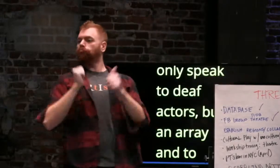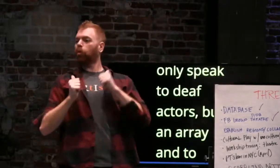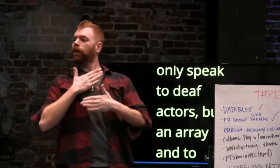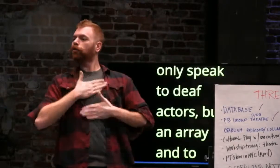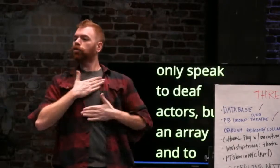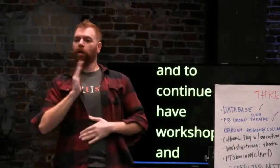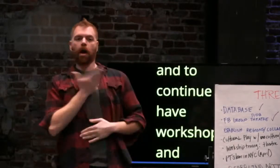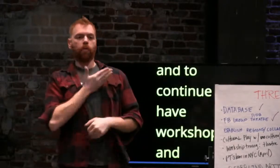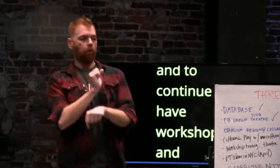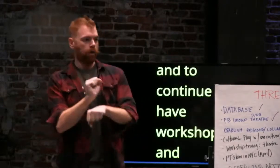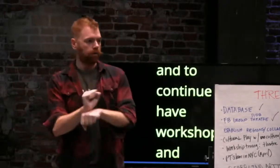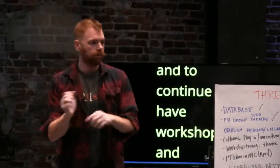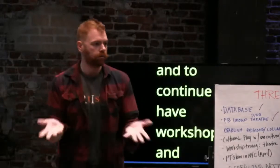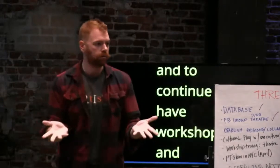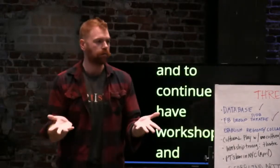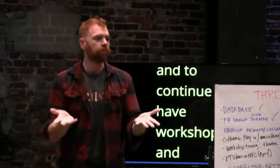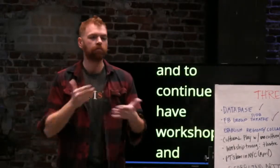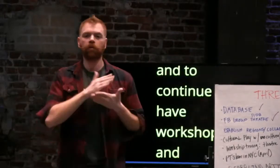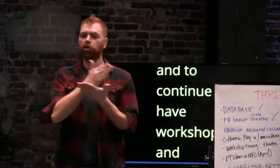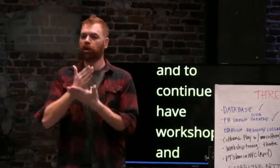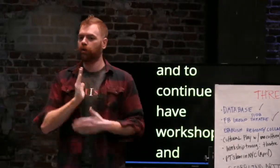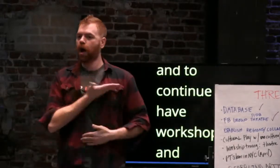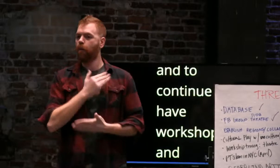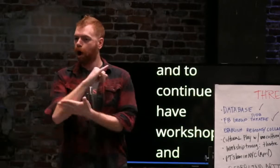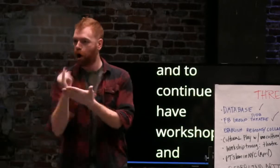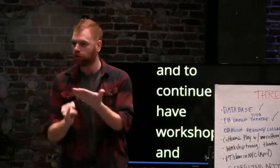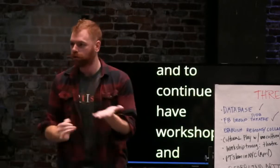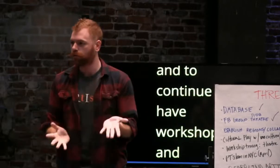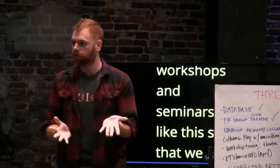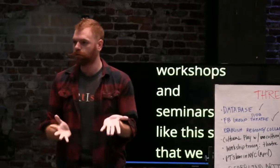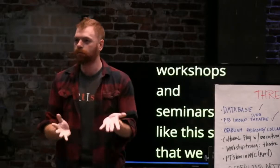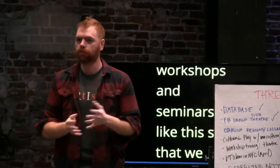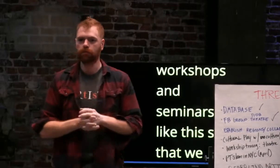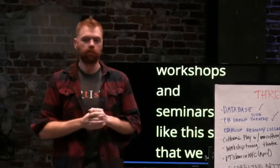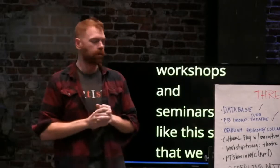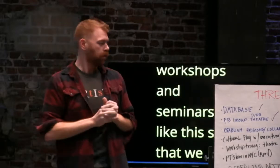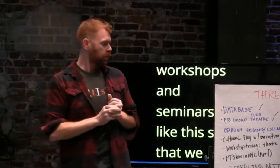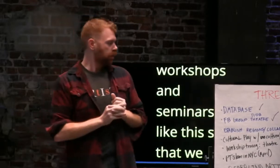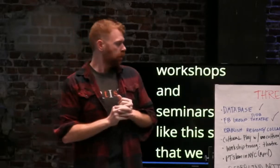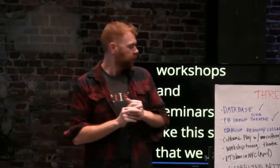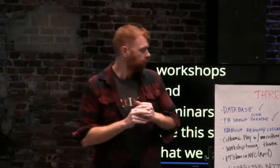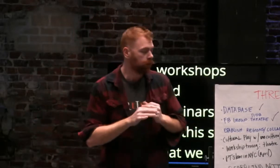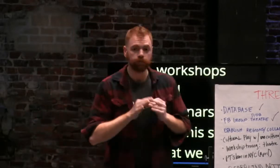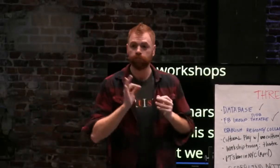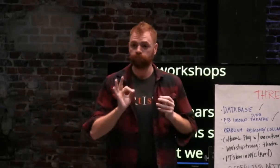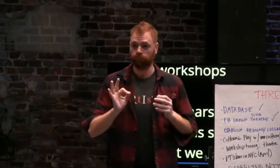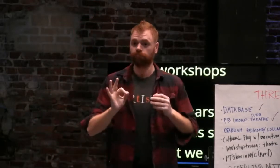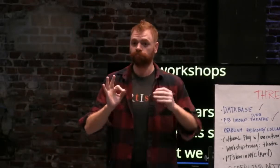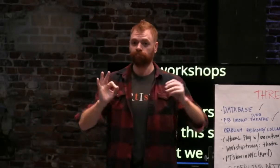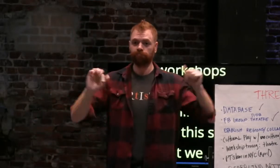So that we can produce something, a tangible asset of our work. Not just our workshops internally,